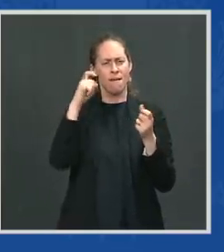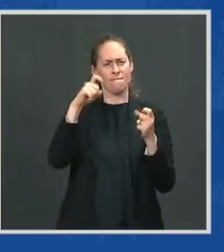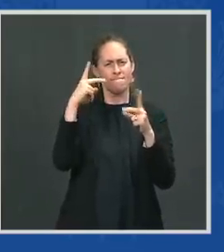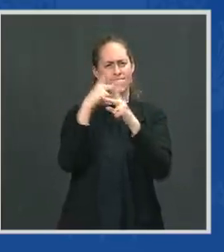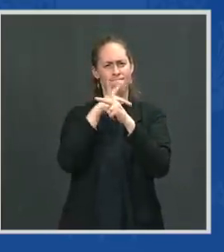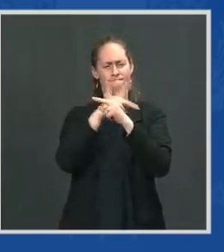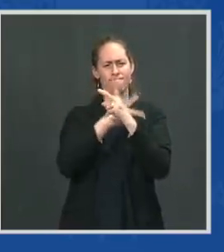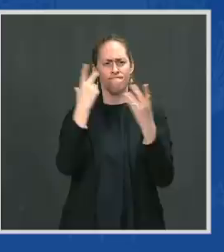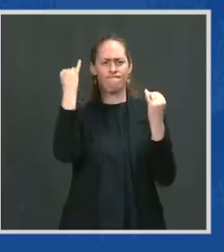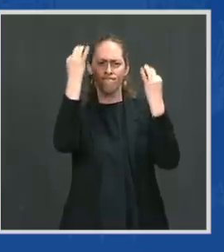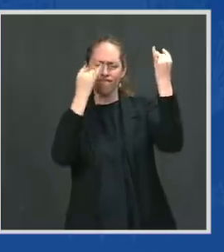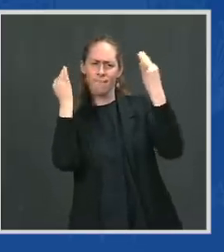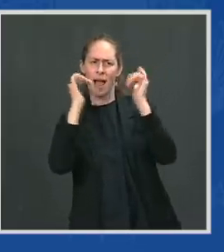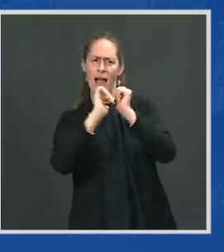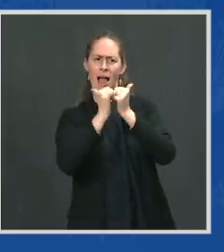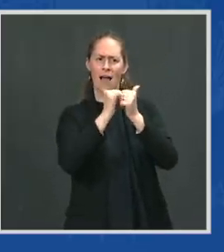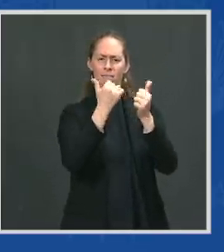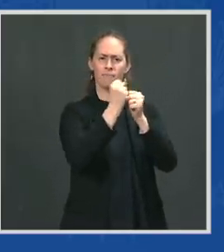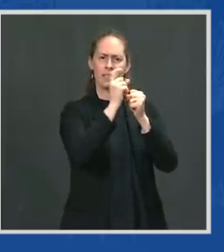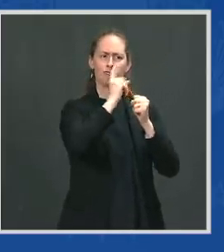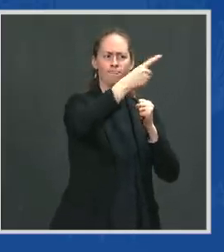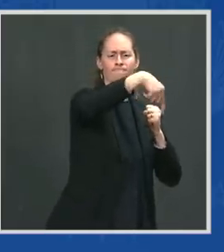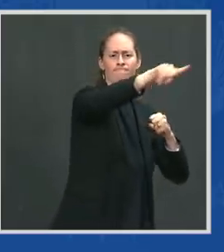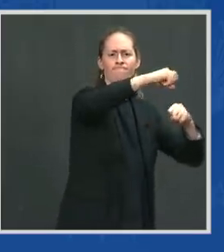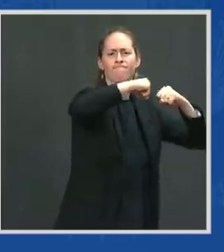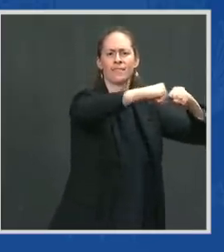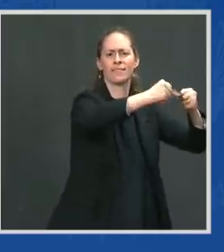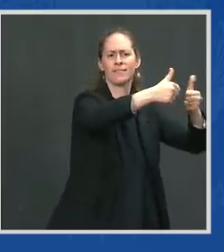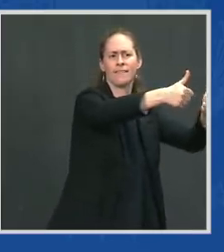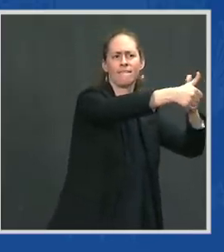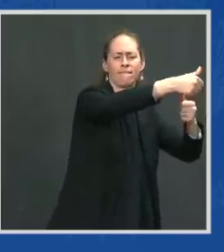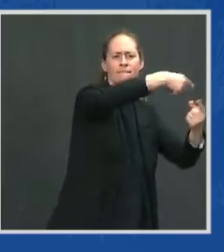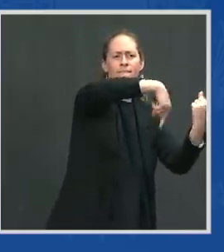Look, I know there are many who will loudly insist that diplomacy cannot succeed